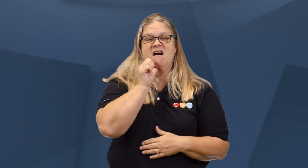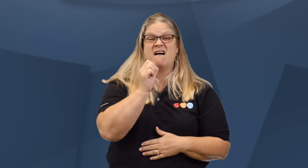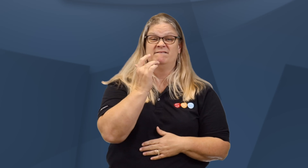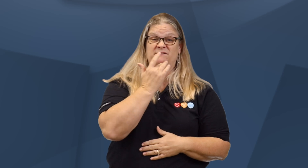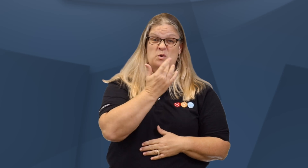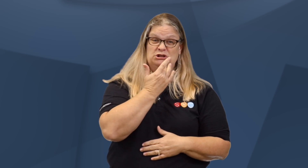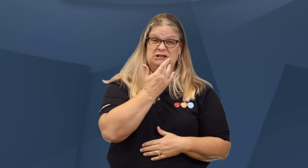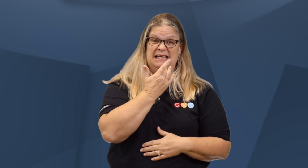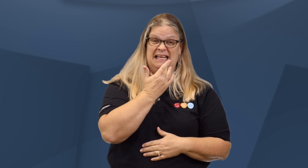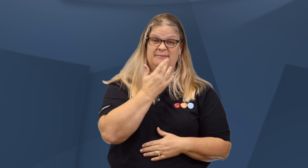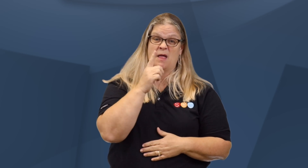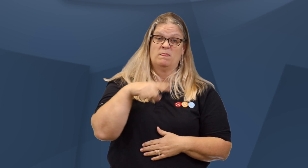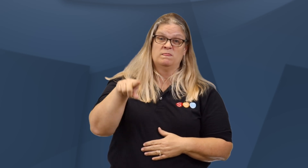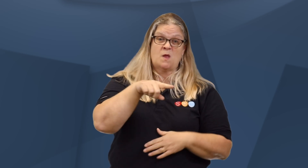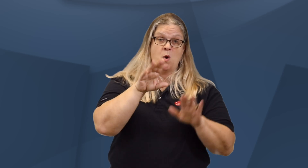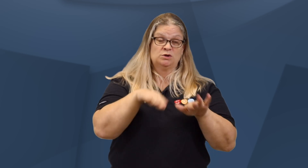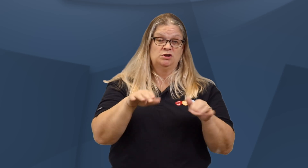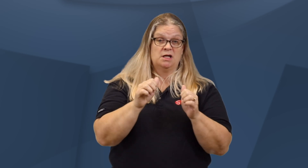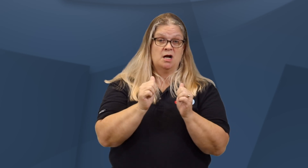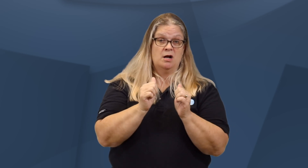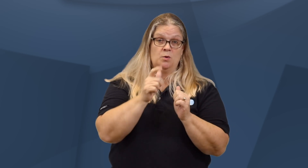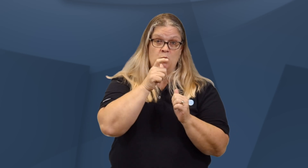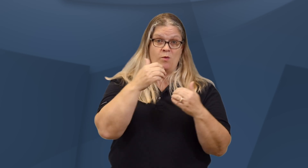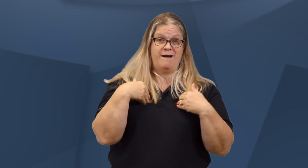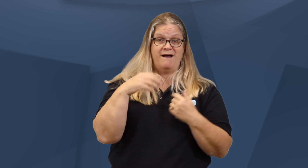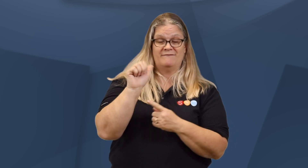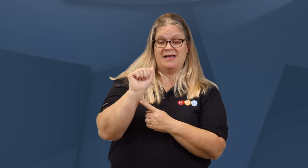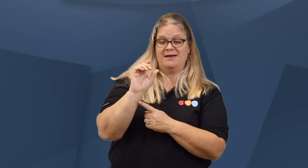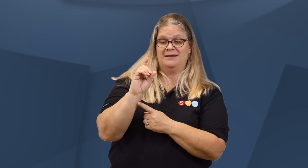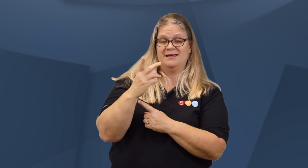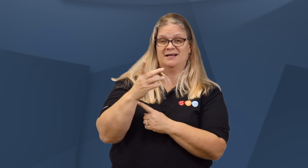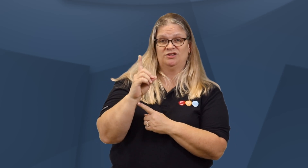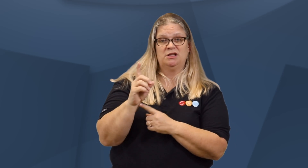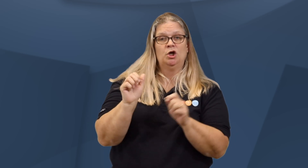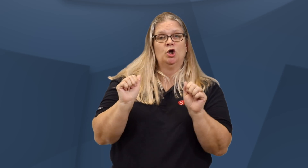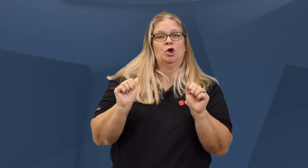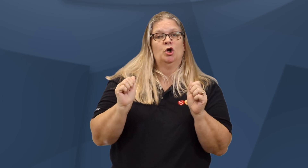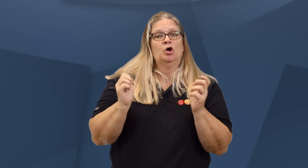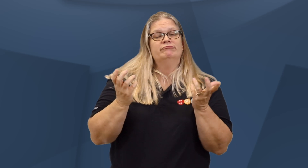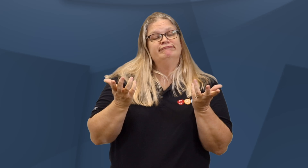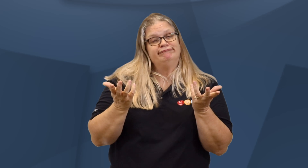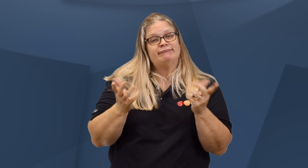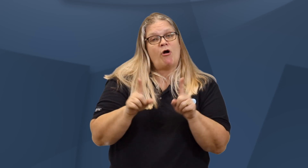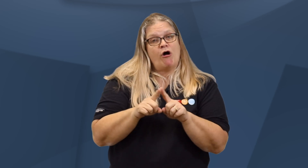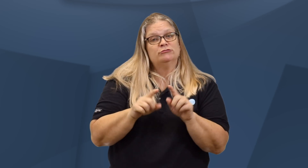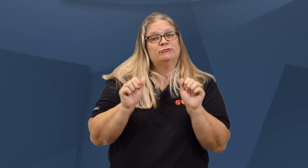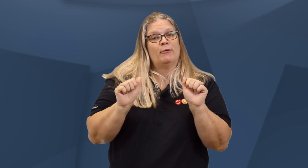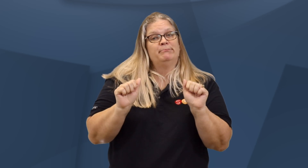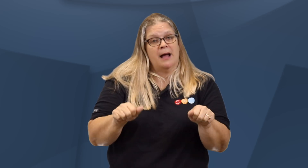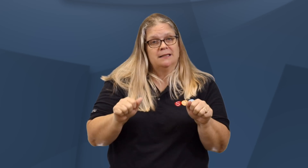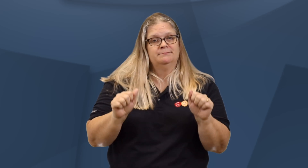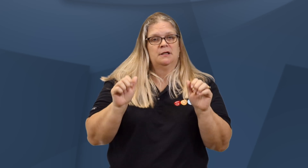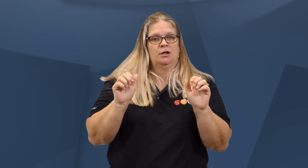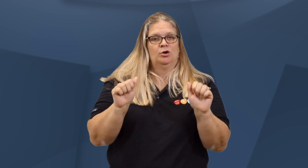Unfortunately, those children who have ADHD also, possibly,